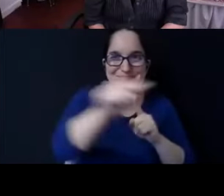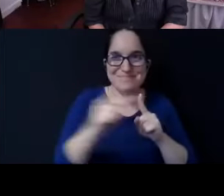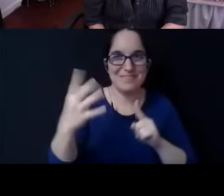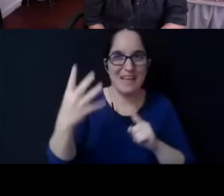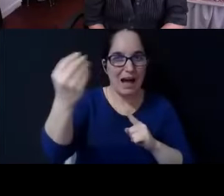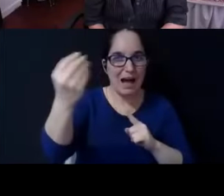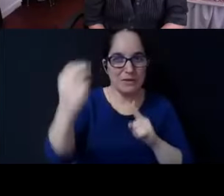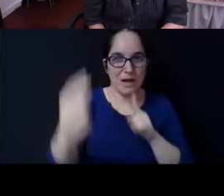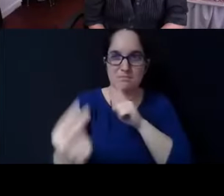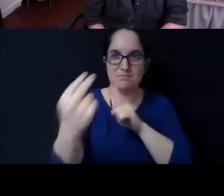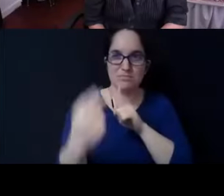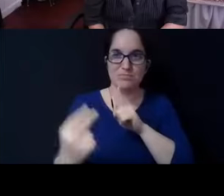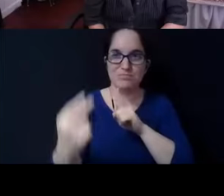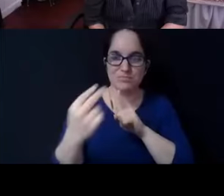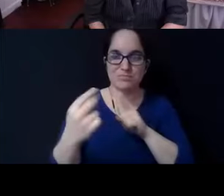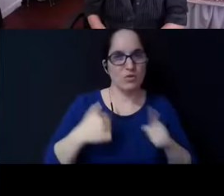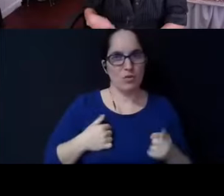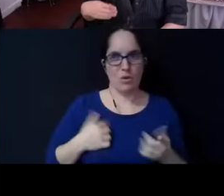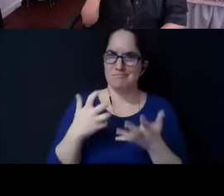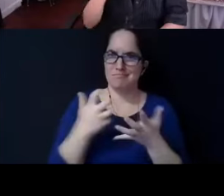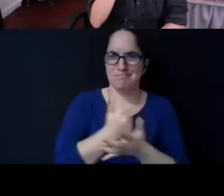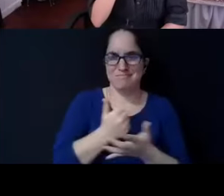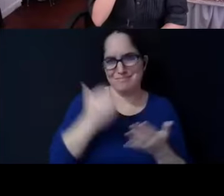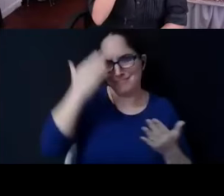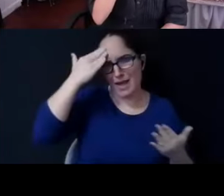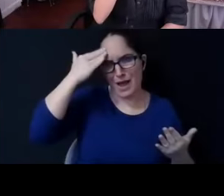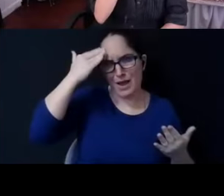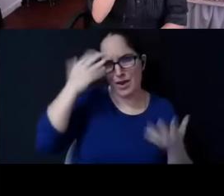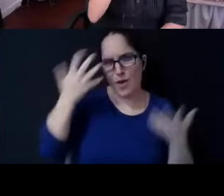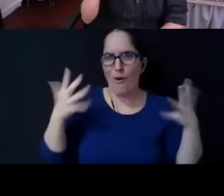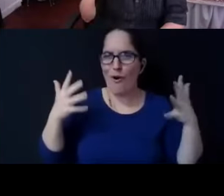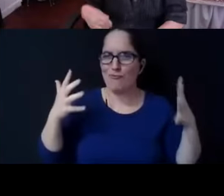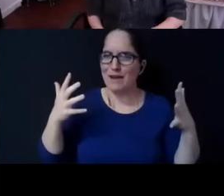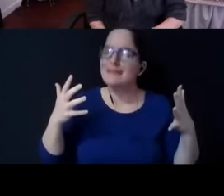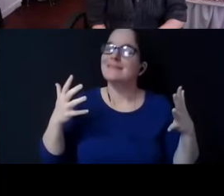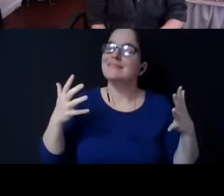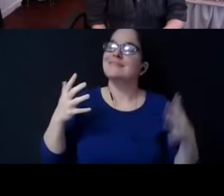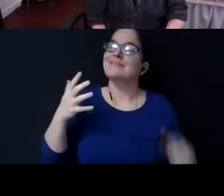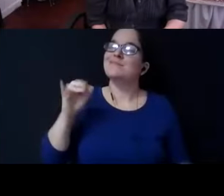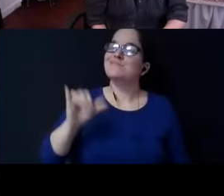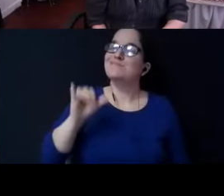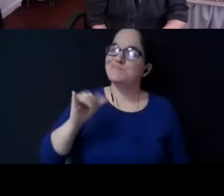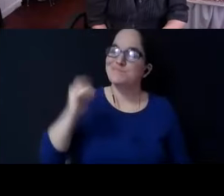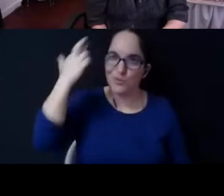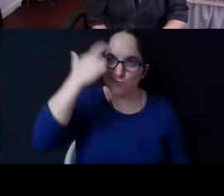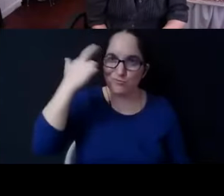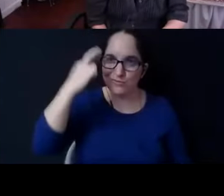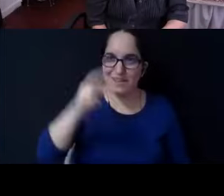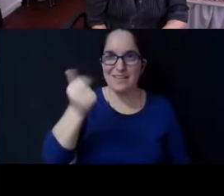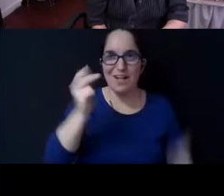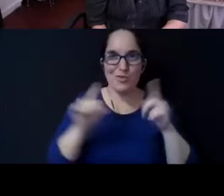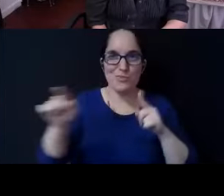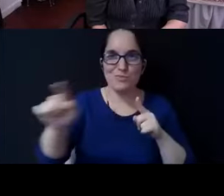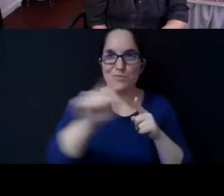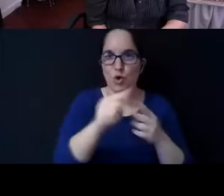I've taken for granted, I realized were very new to others. I feel like this is a more of a